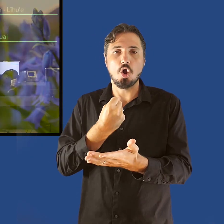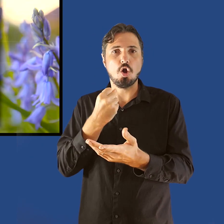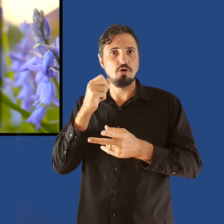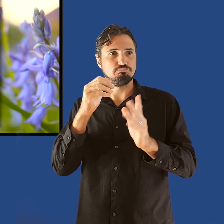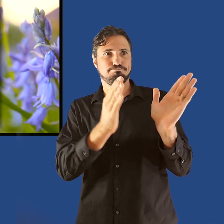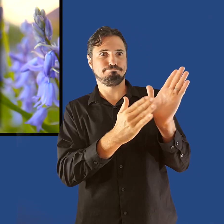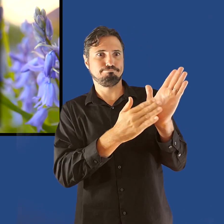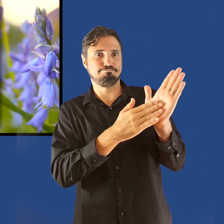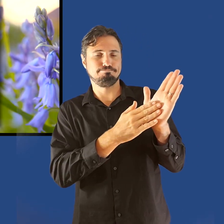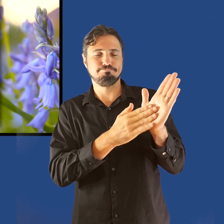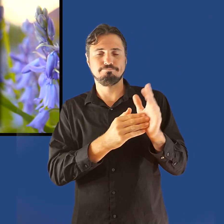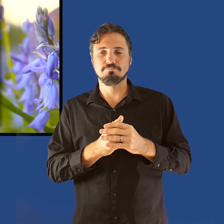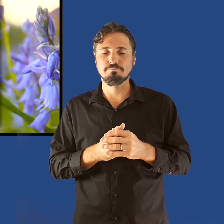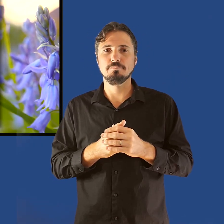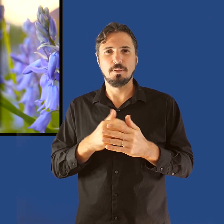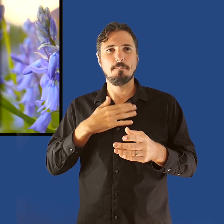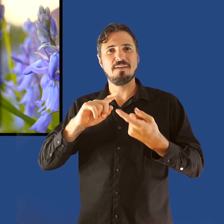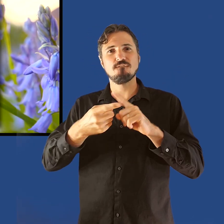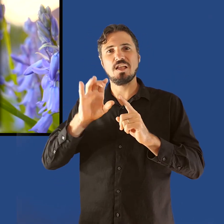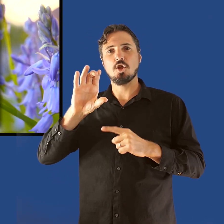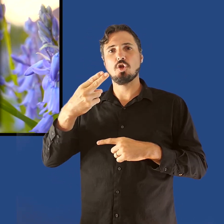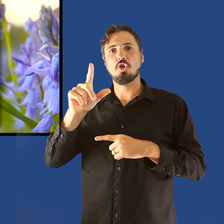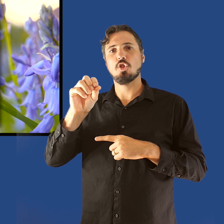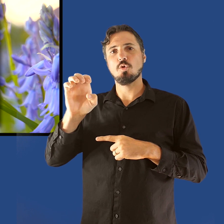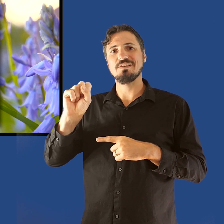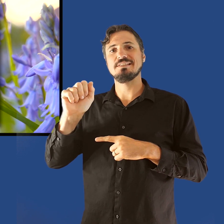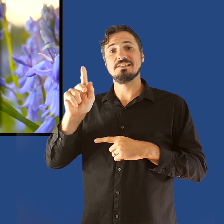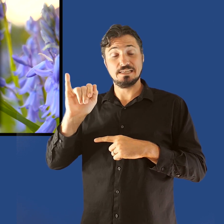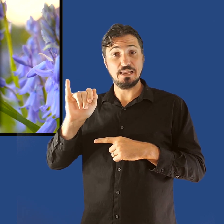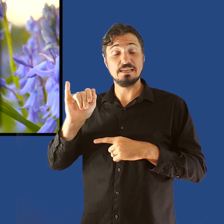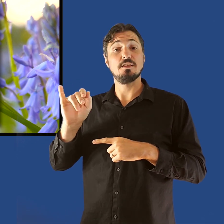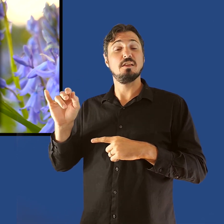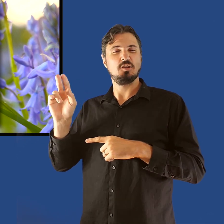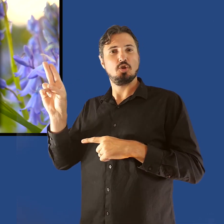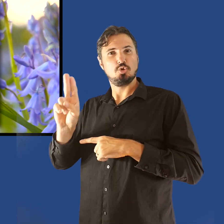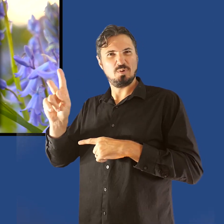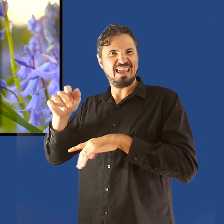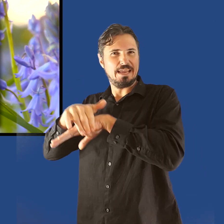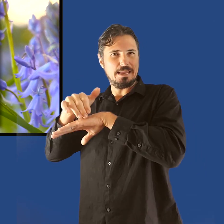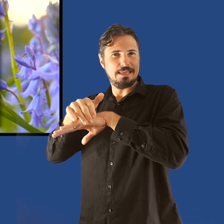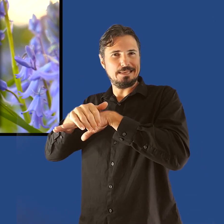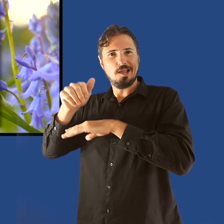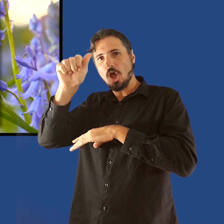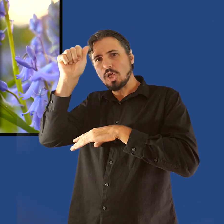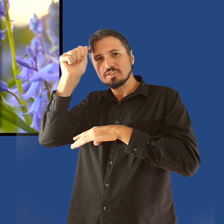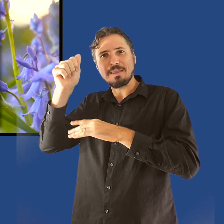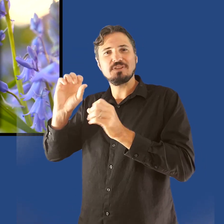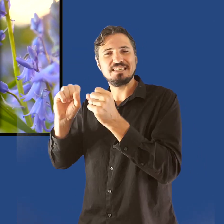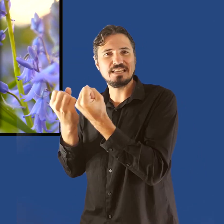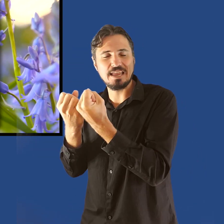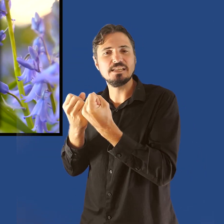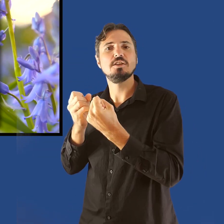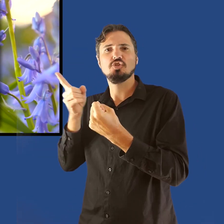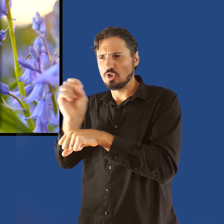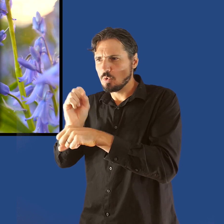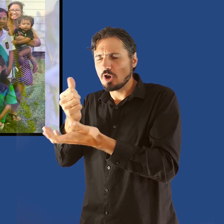..my friend Chloe Sakai was recently recognized by the United Kingdom’s Alzheimer’s Society for her work in making Kaua‘i more Dementia Friendly.